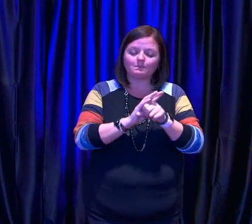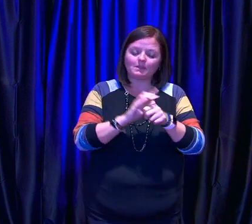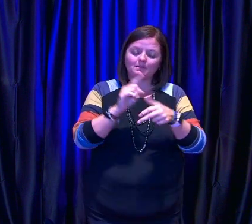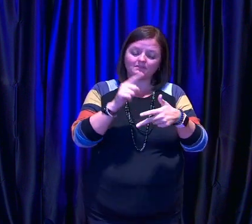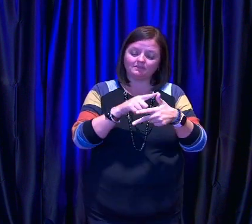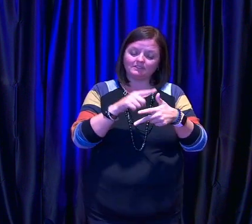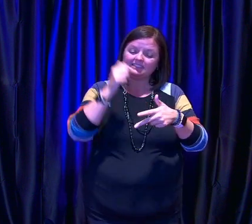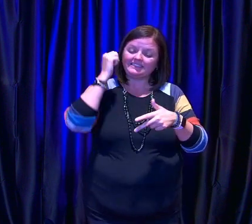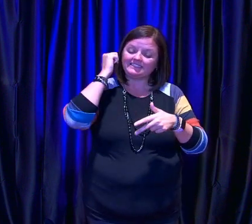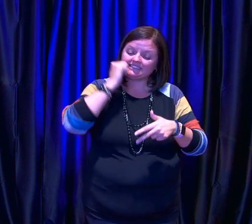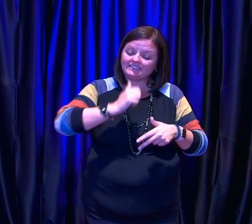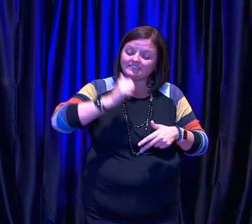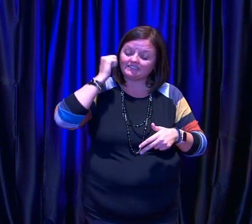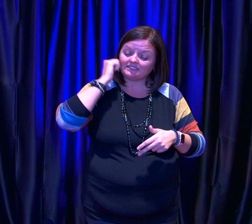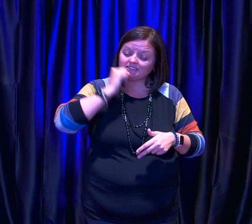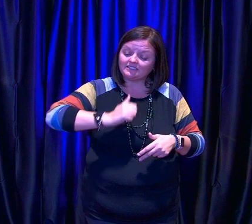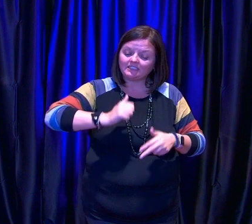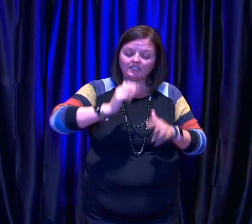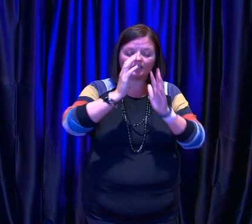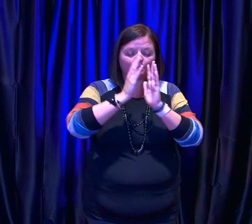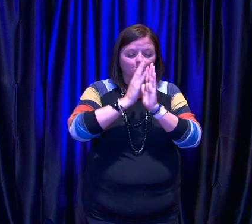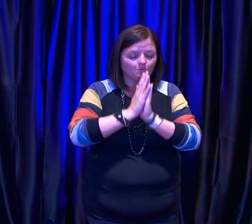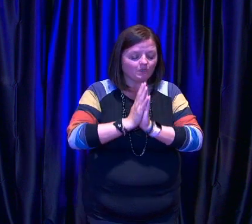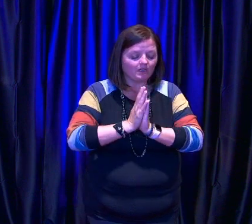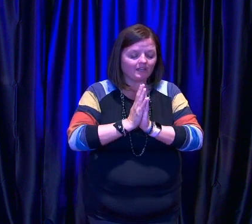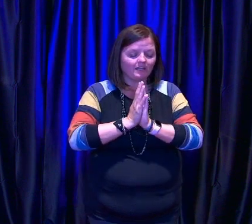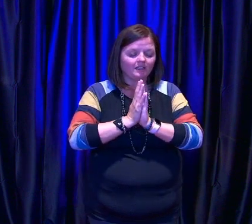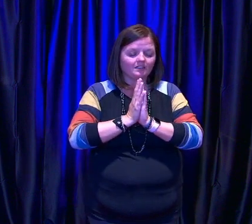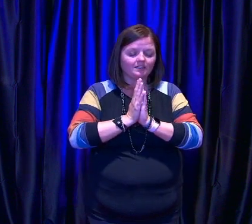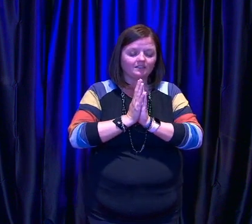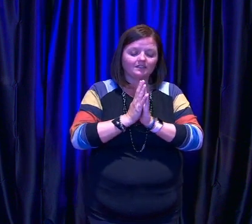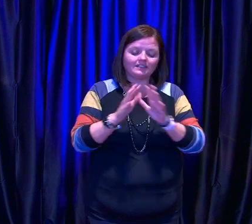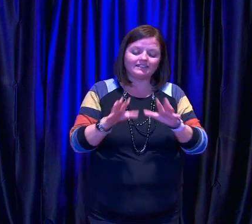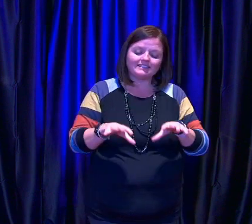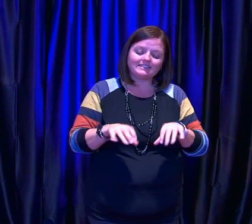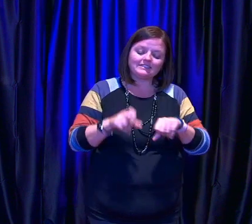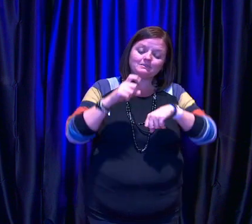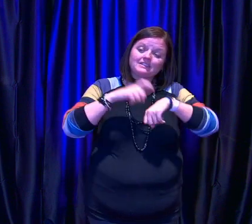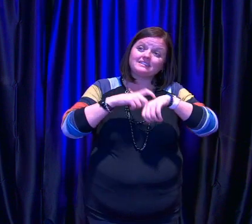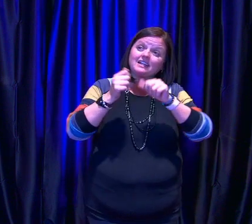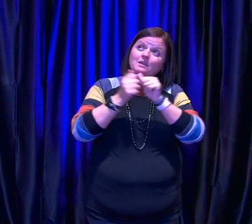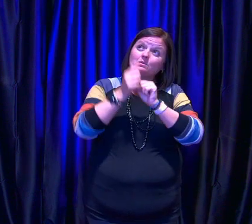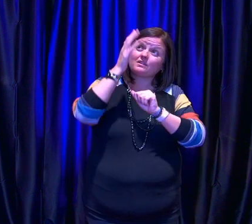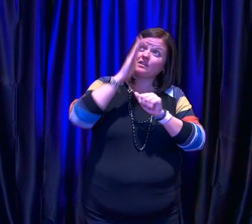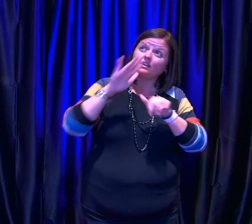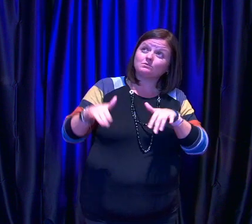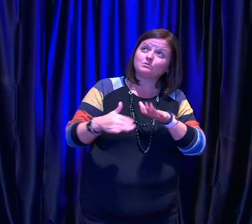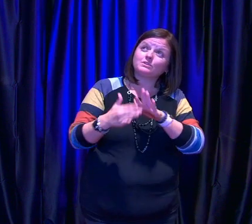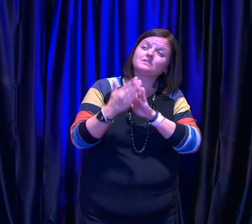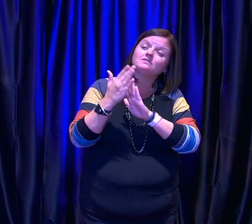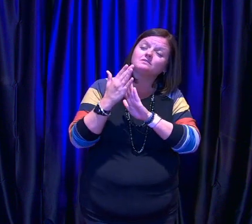daily praying spending time in God's presence